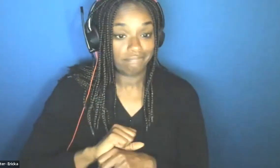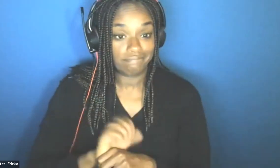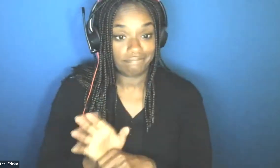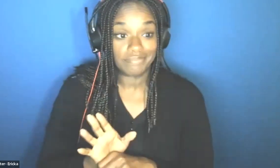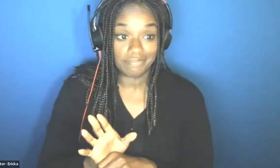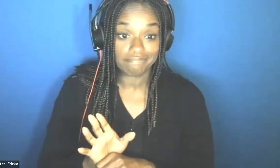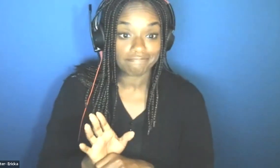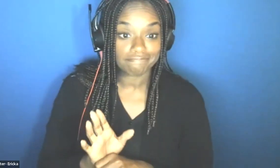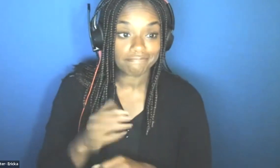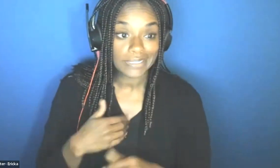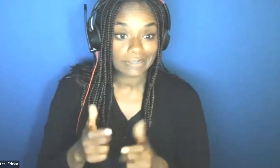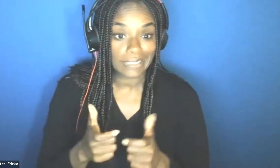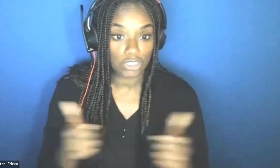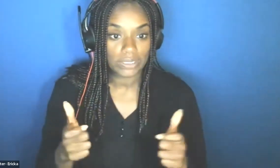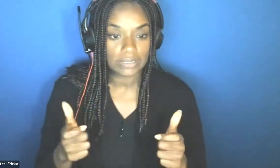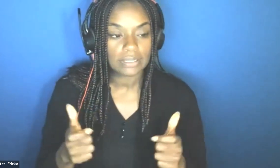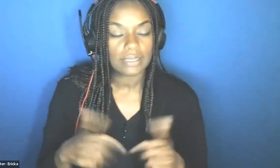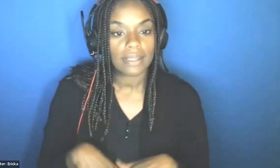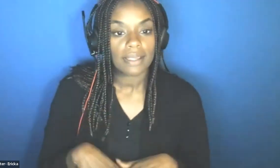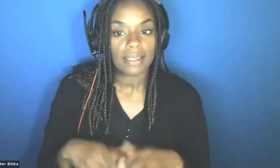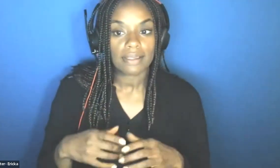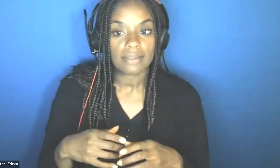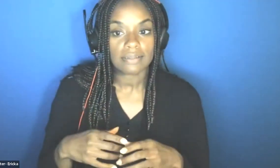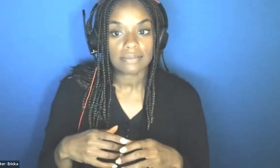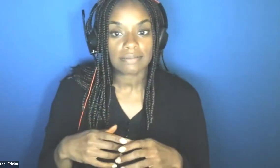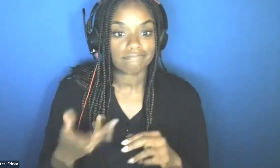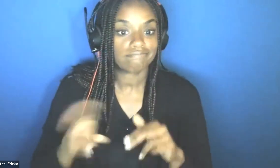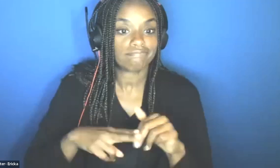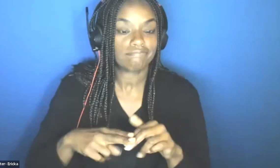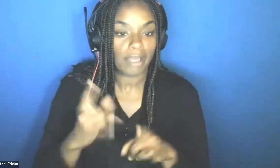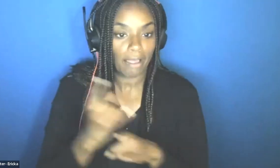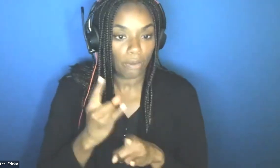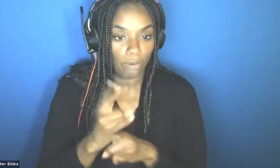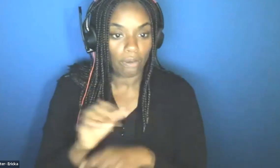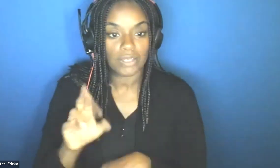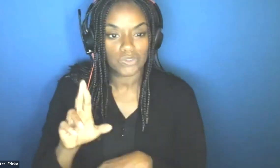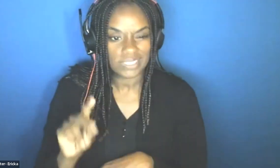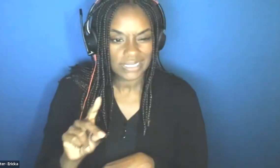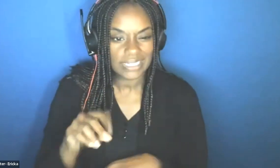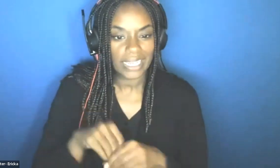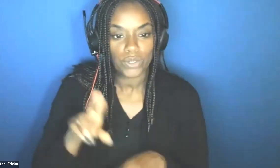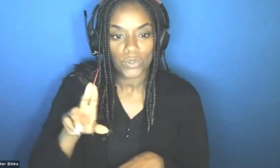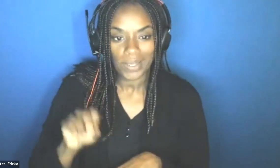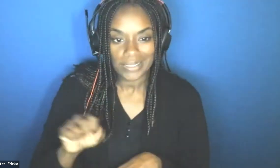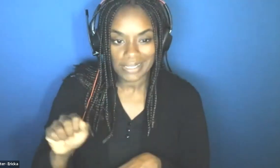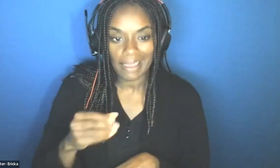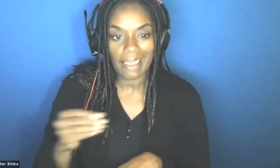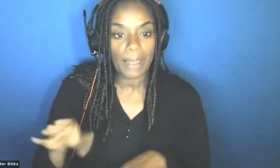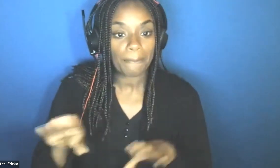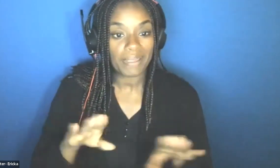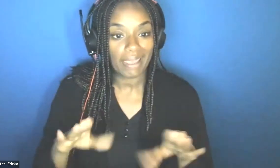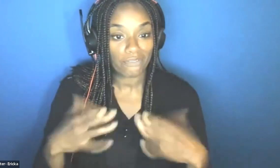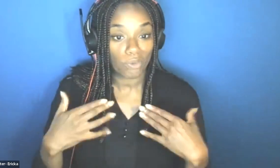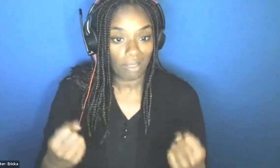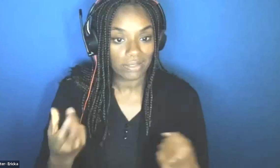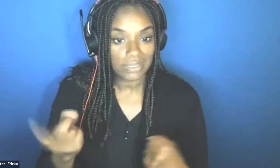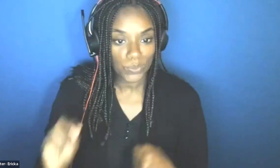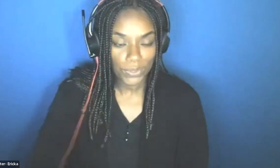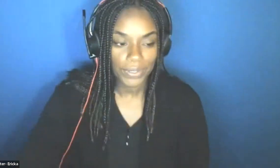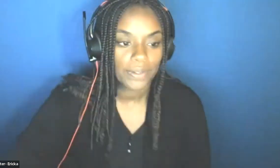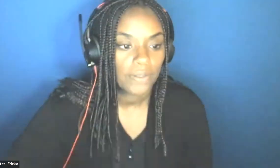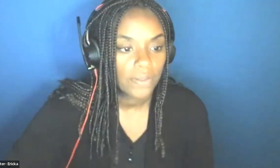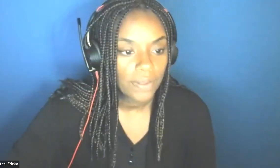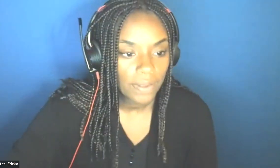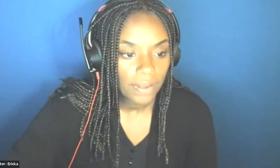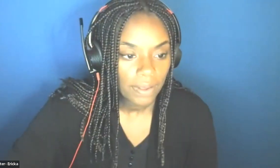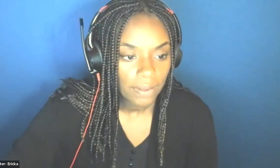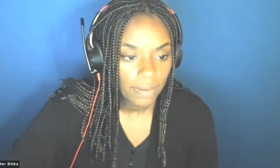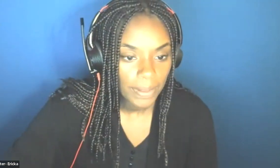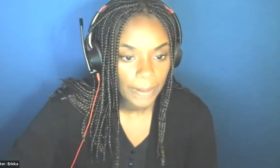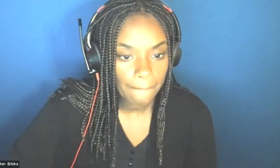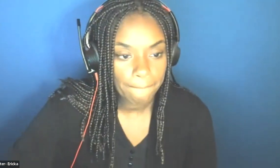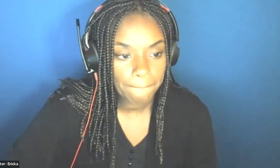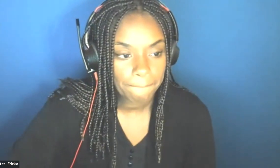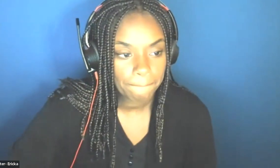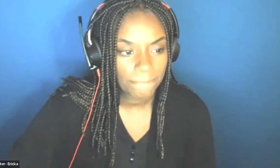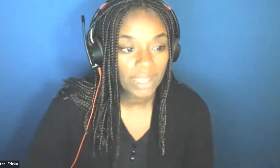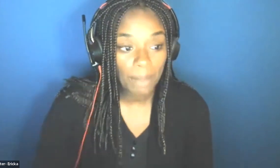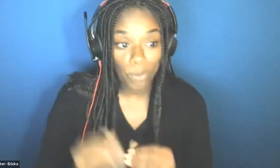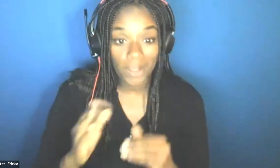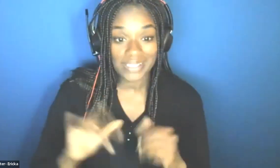And certainly, the impact of the pandemic has had impact on -- on these numbers.